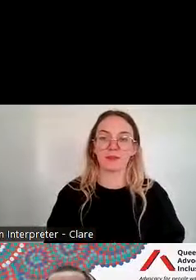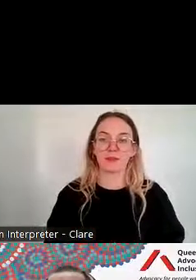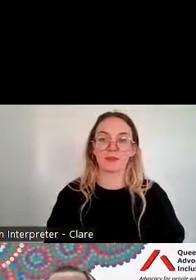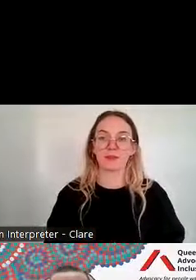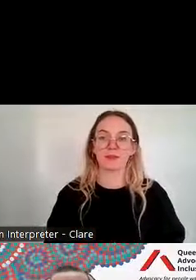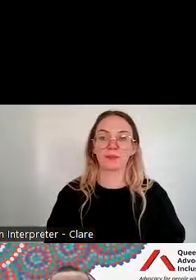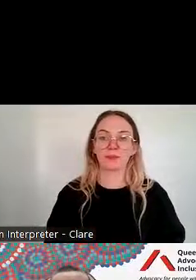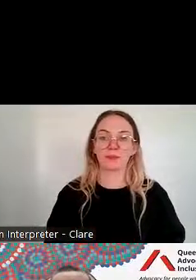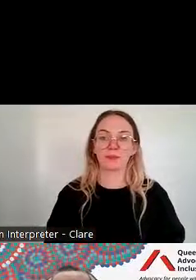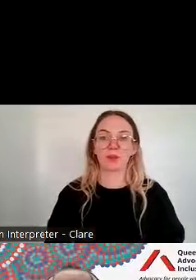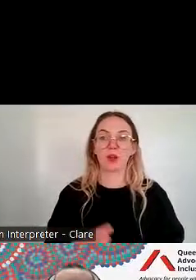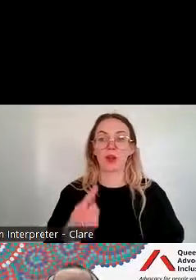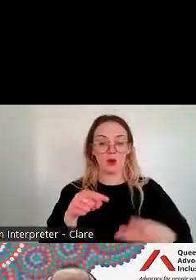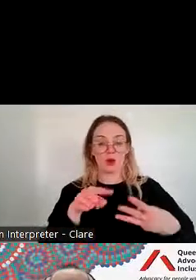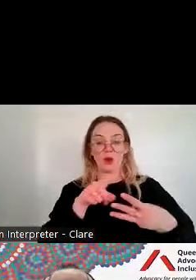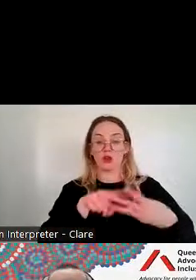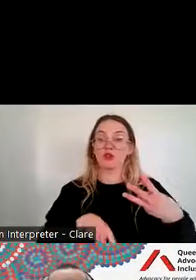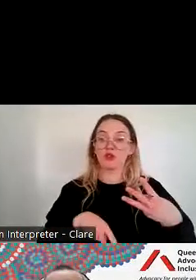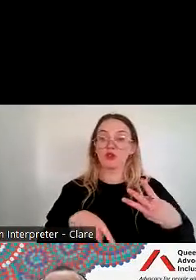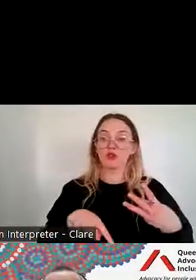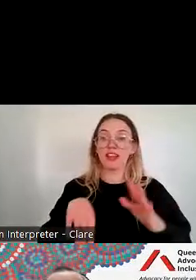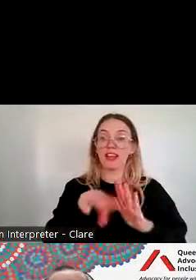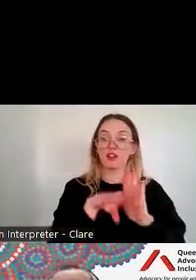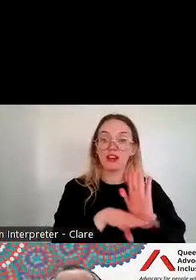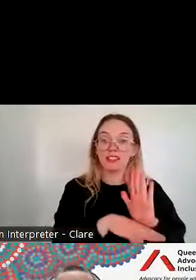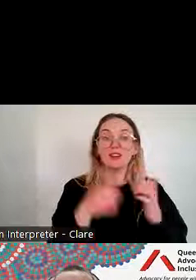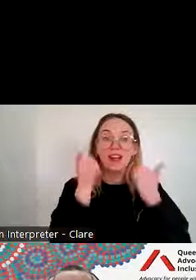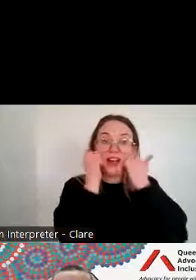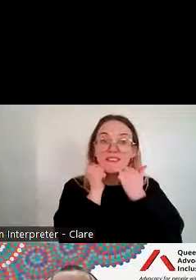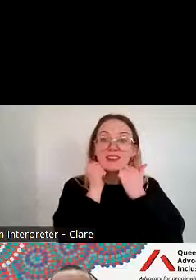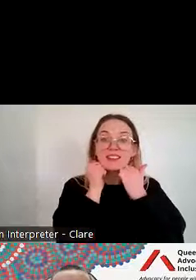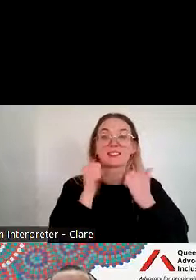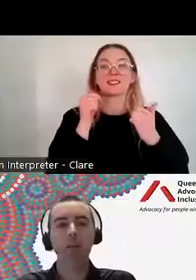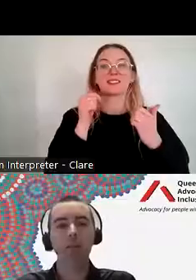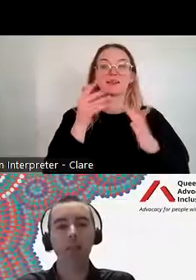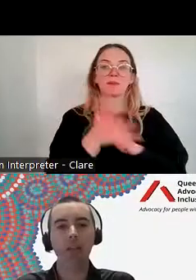three capacity may not have been previously been satisfied will be of limited value particularly